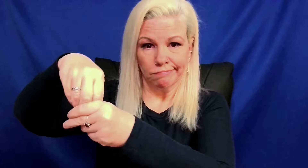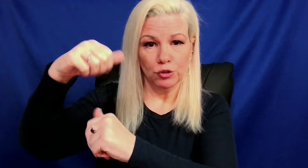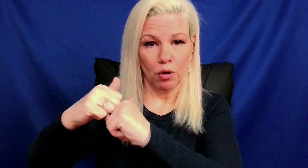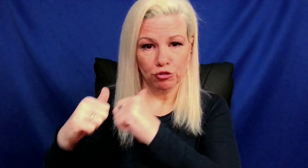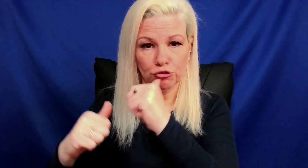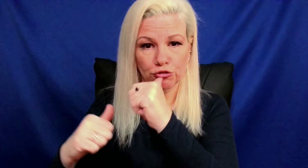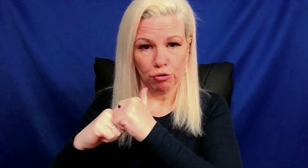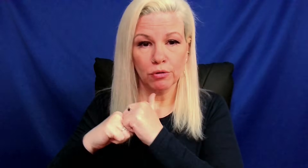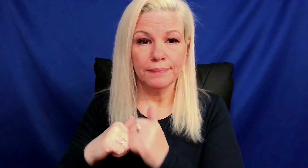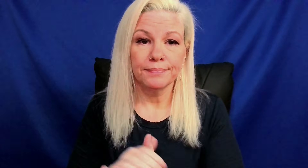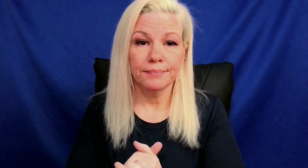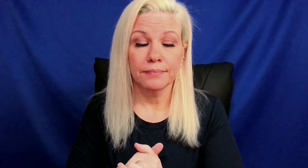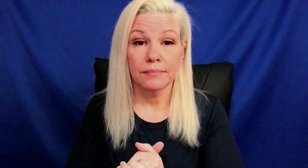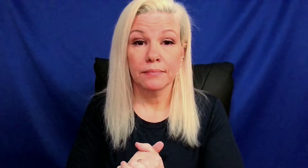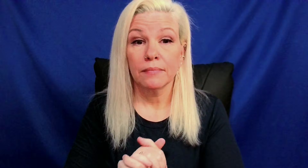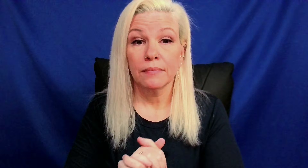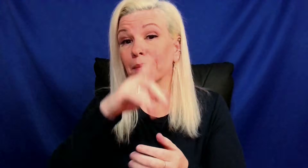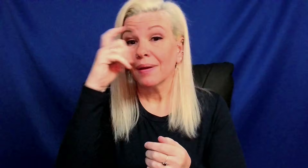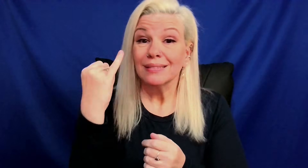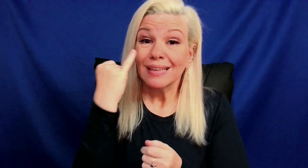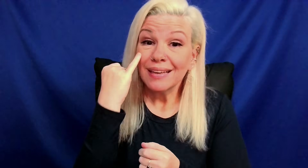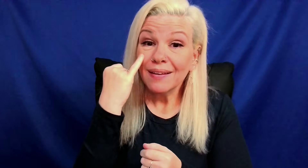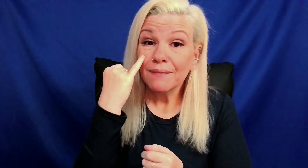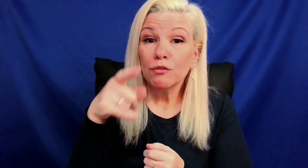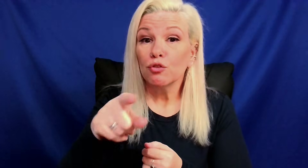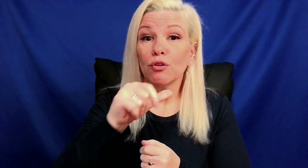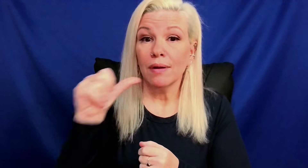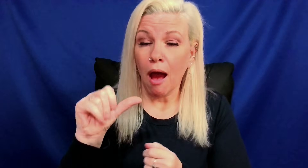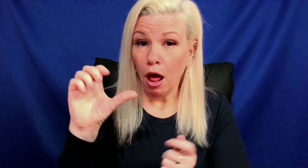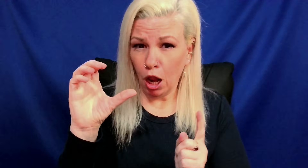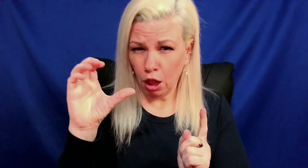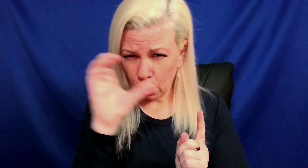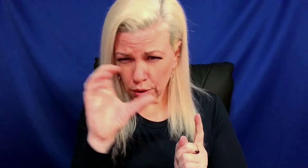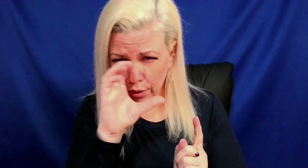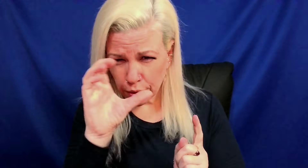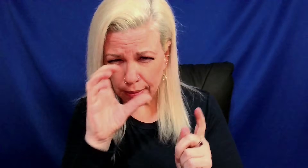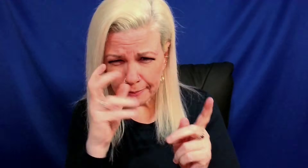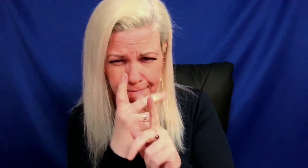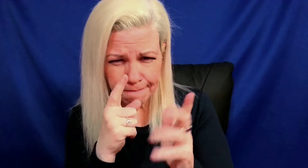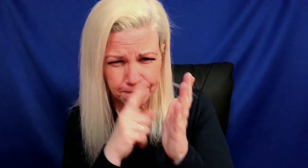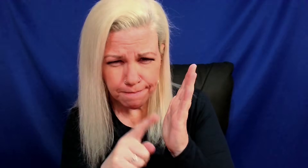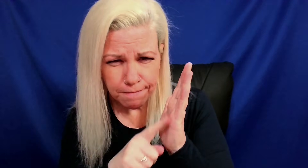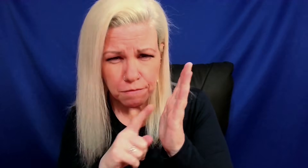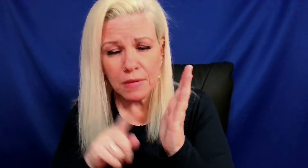Because if you're not looking for bias, you're allowing it. And that is not neutral.